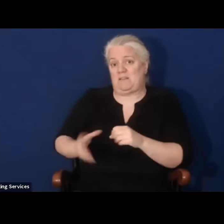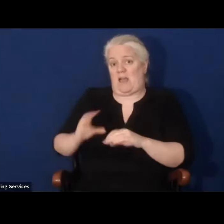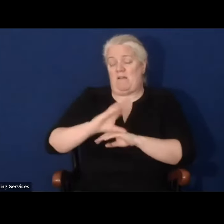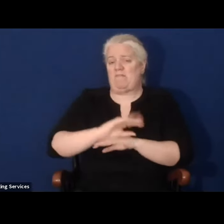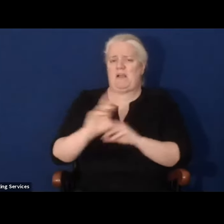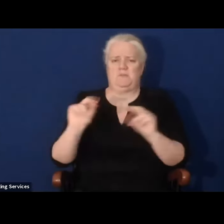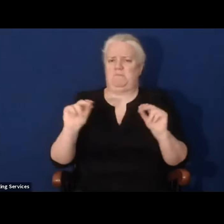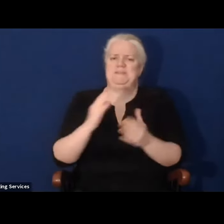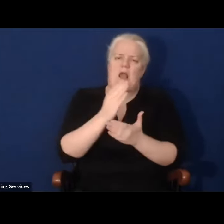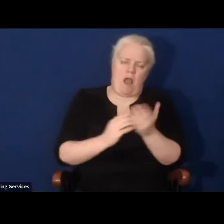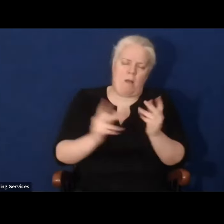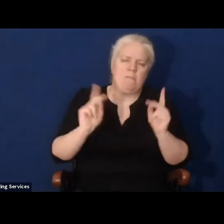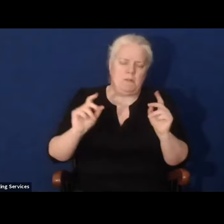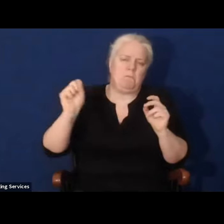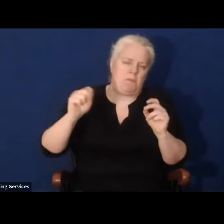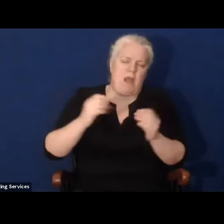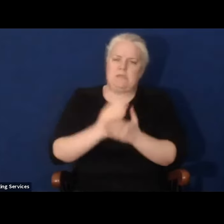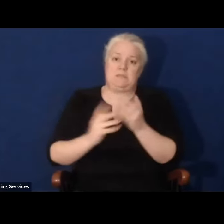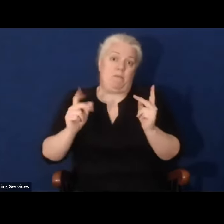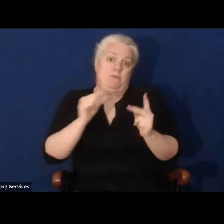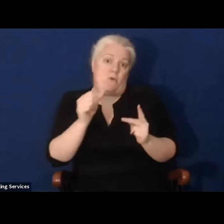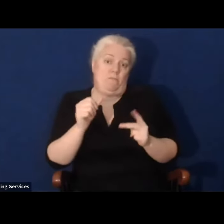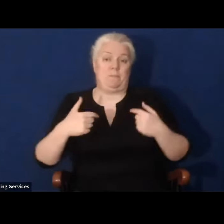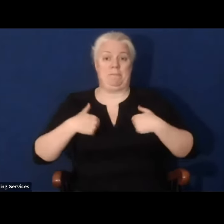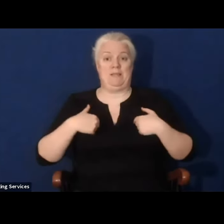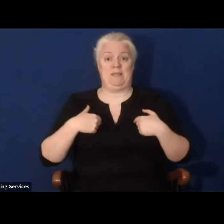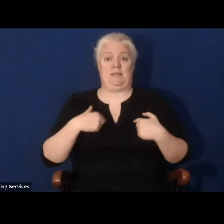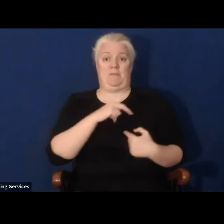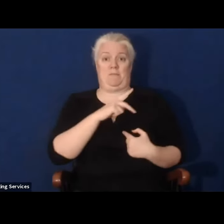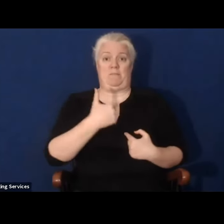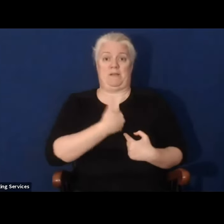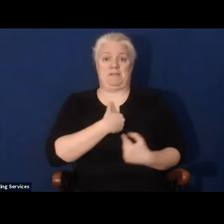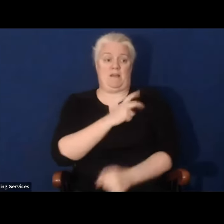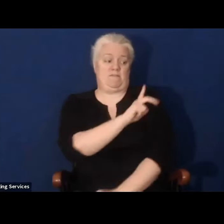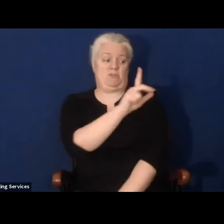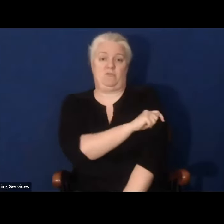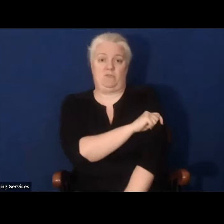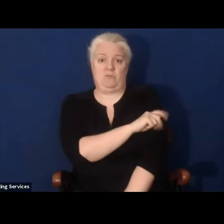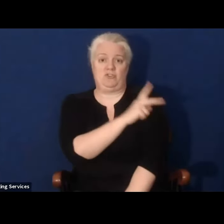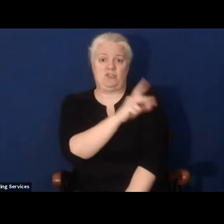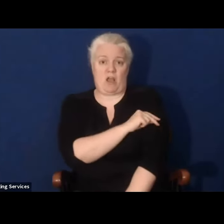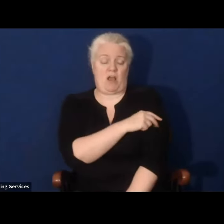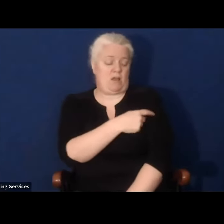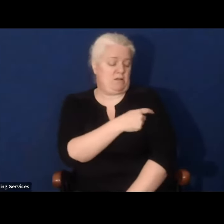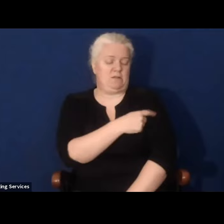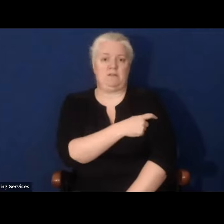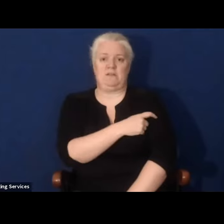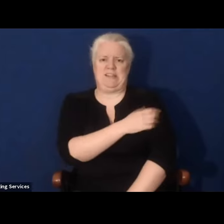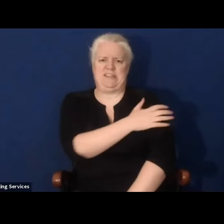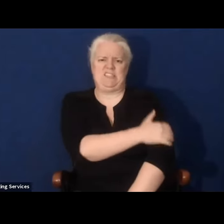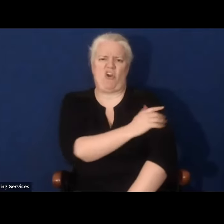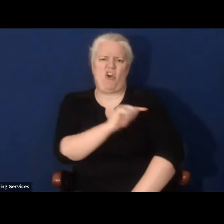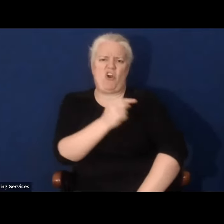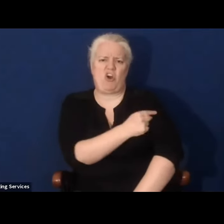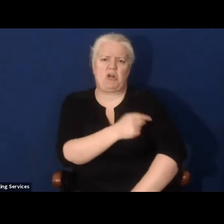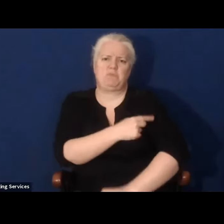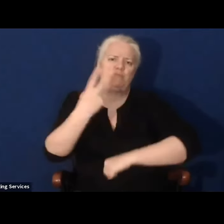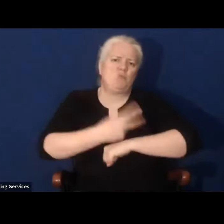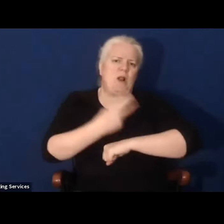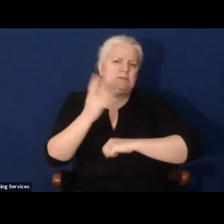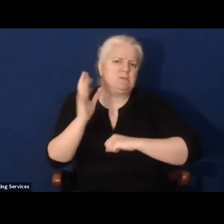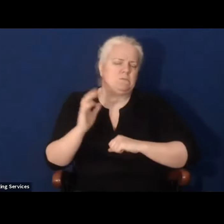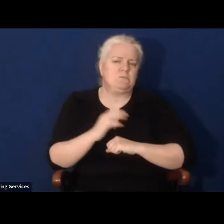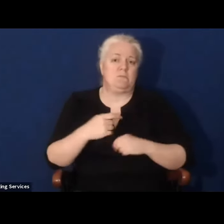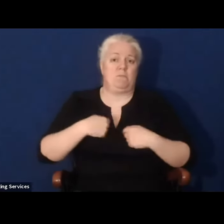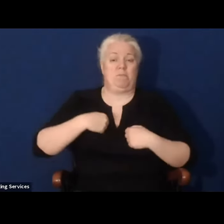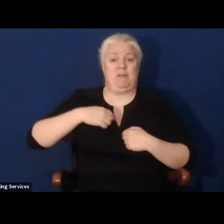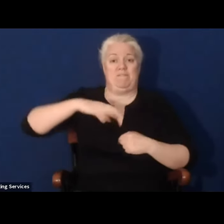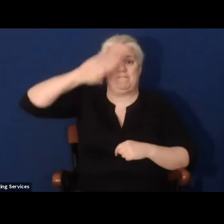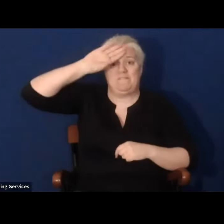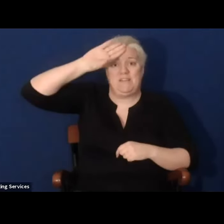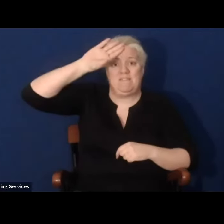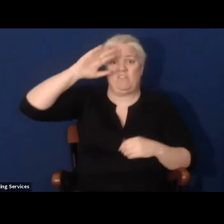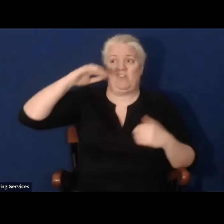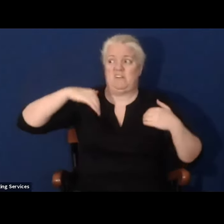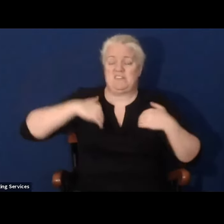because you're getting COVID. It is what we call a reactogenicity. It is your body building up immunity. It will last a couple of days and then you will be fine. Not everyone will get those symptoms after the vaccine, but some people do. When I got my shot I had soreness on my arm for two days and I was okay. I didn't have a fever and I did not have tiredness. I was able to still go to work.